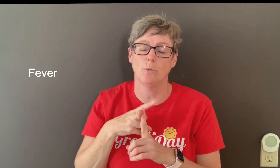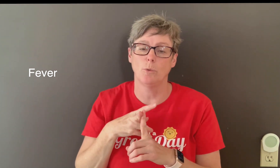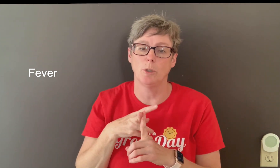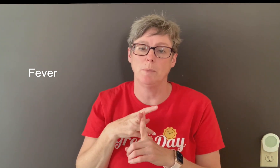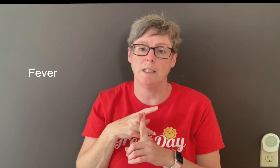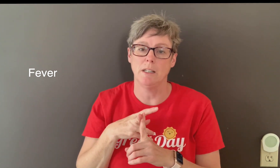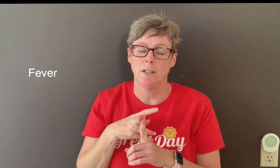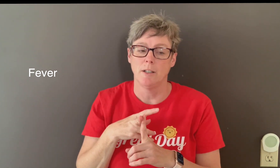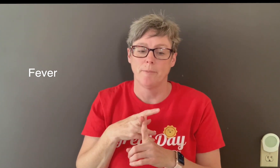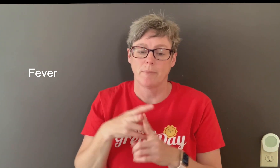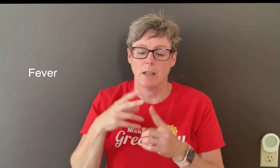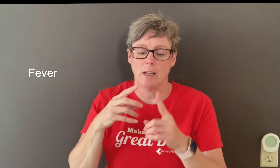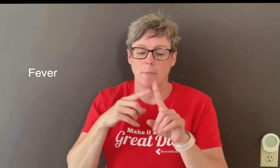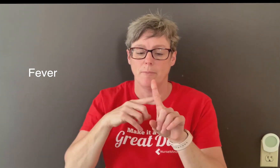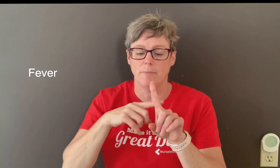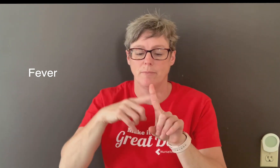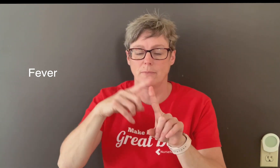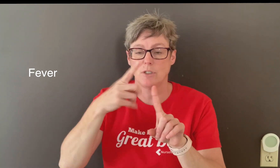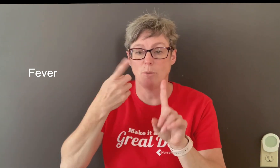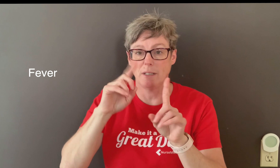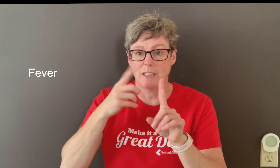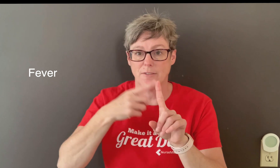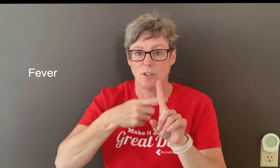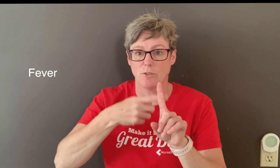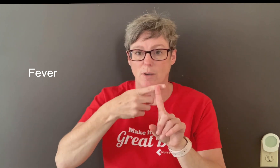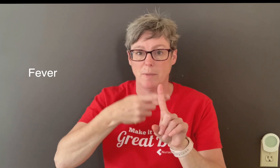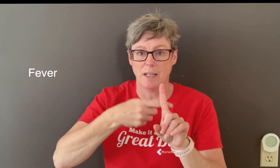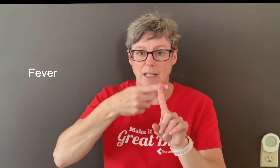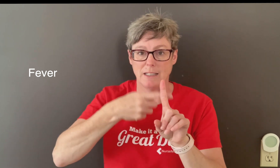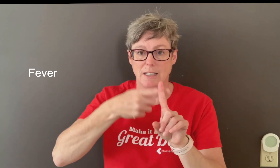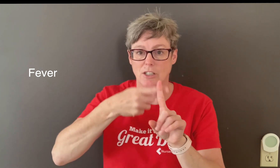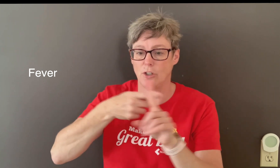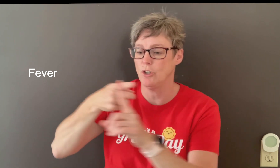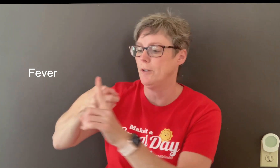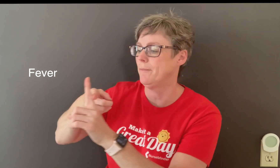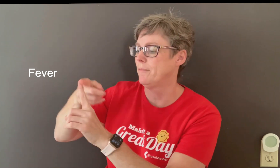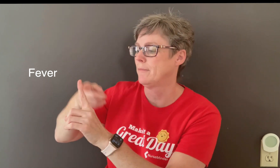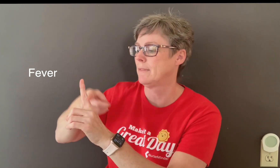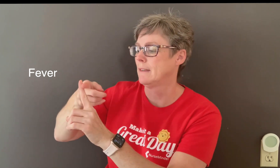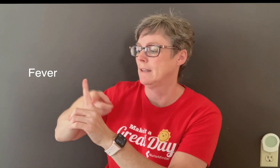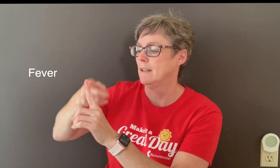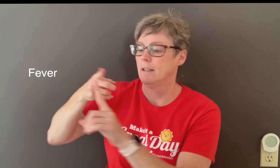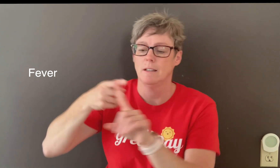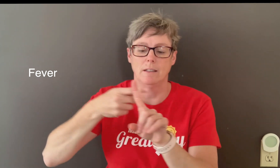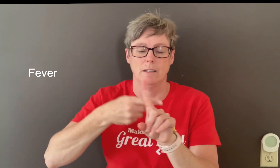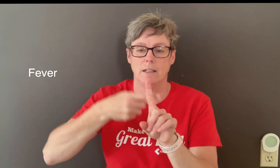would be two index fingers rubbing against each other